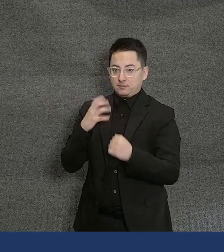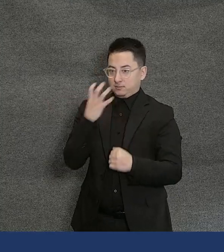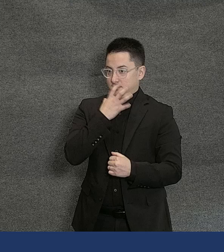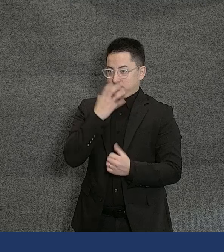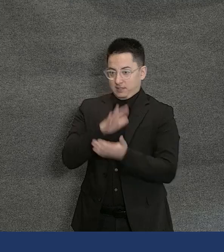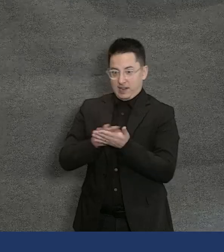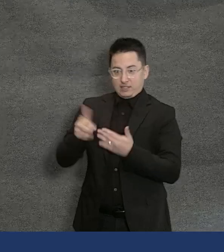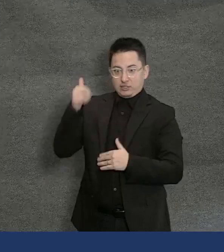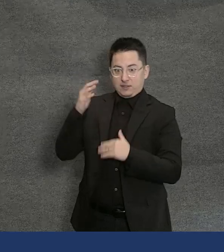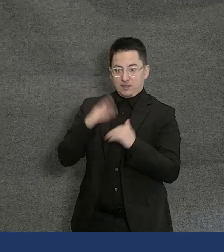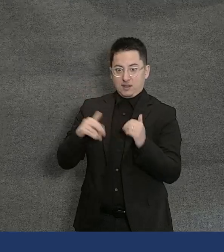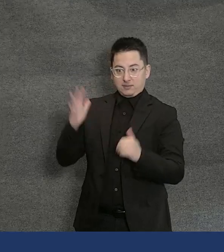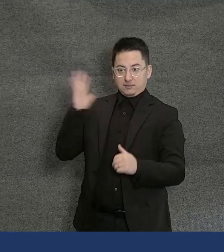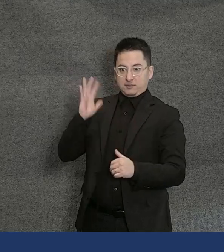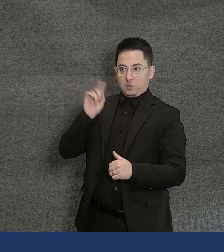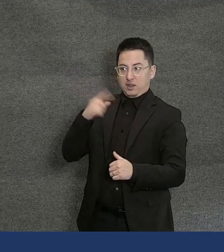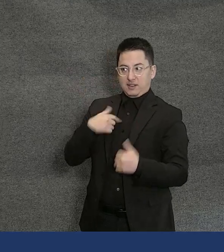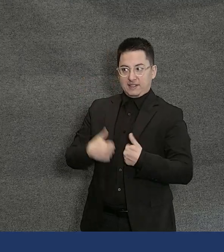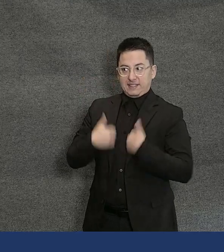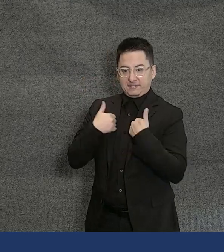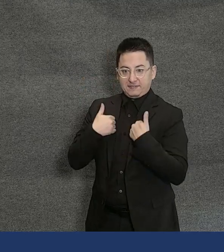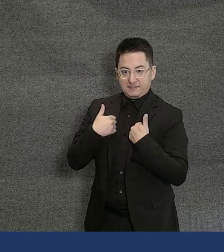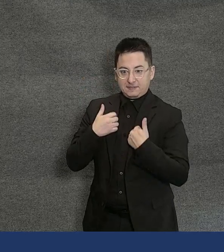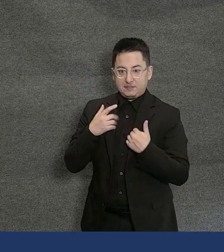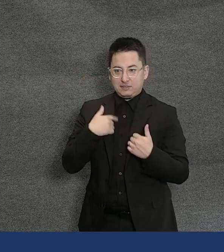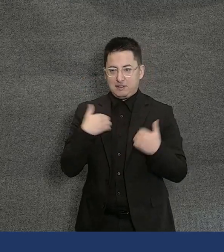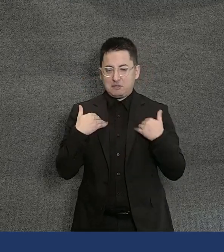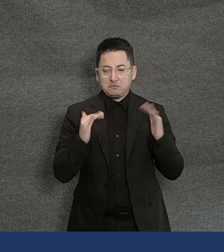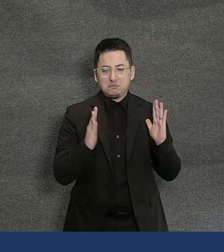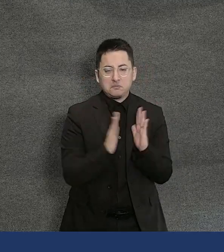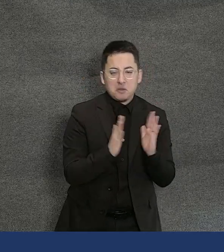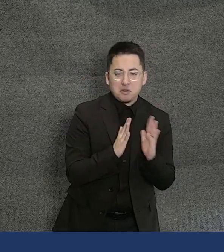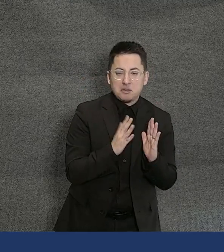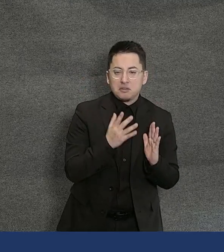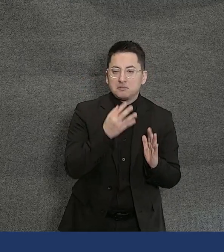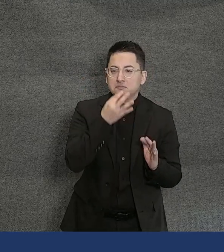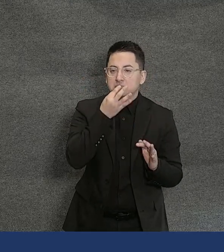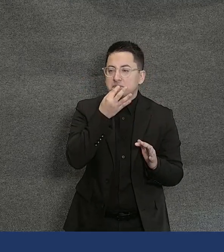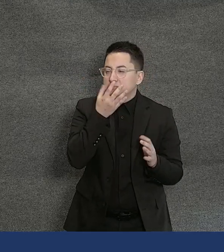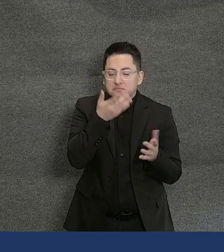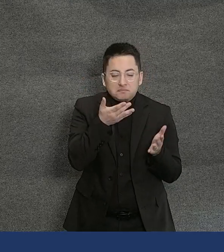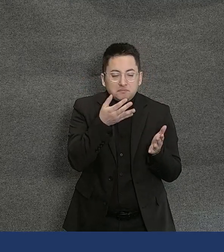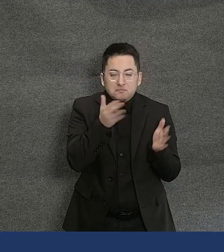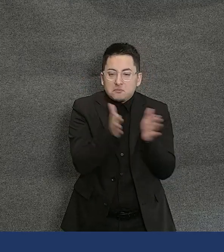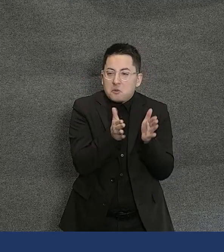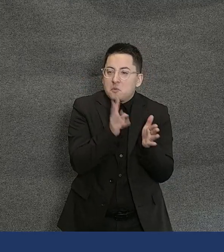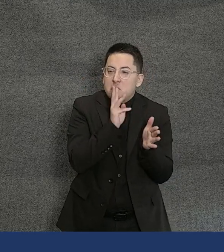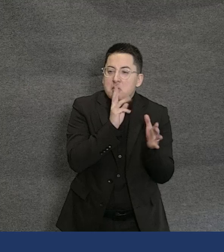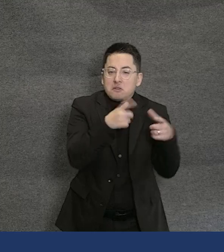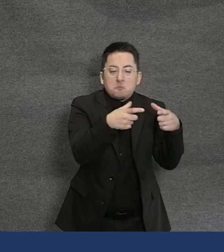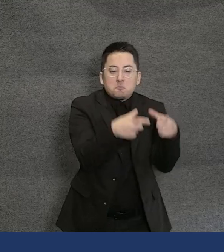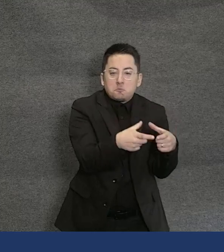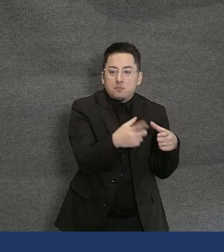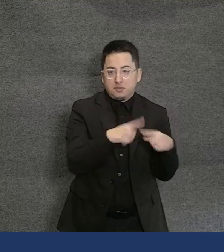that I live on, a very small pond in St. Michael's. So I will make a trip over.